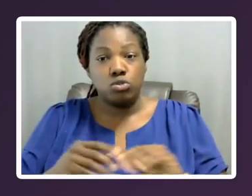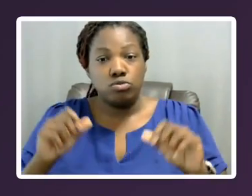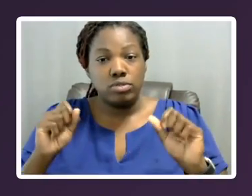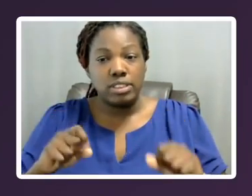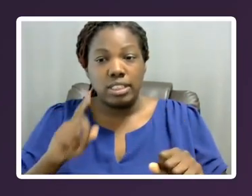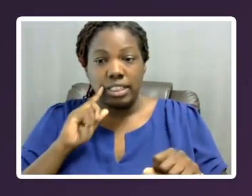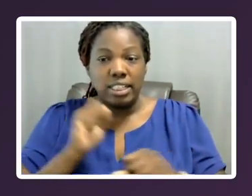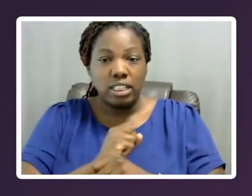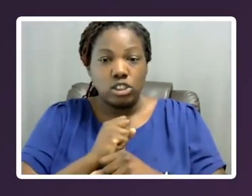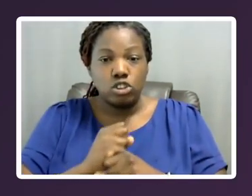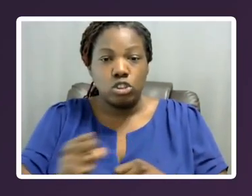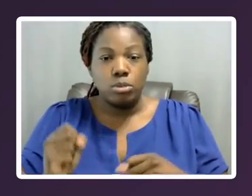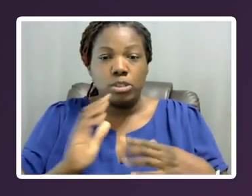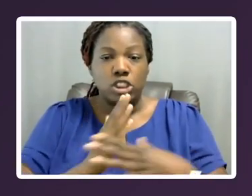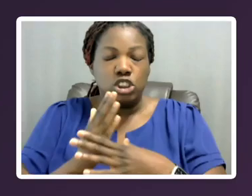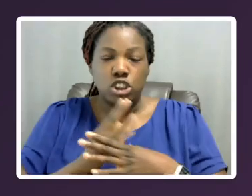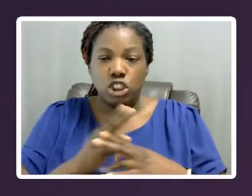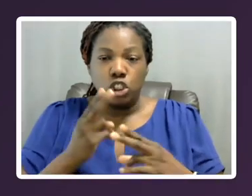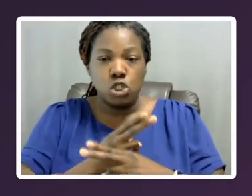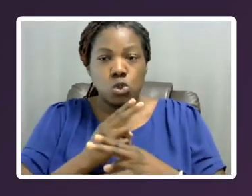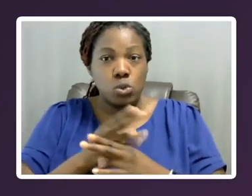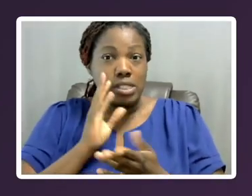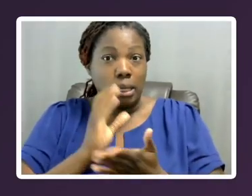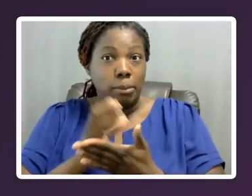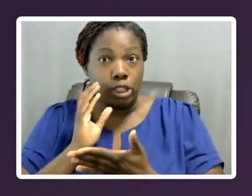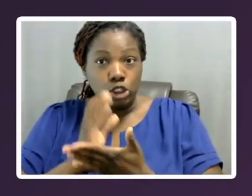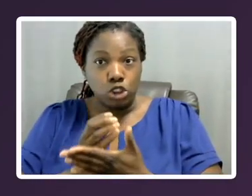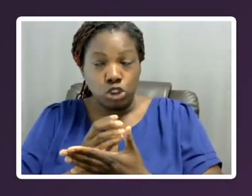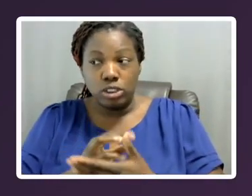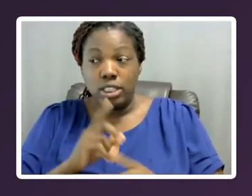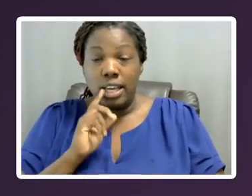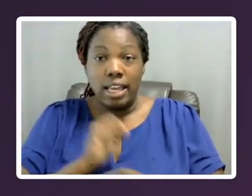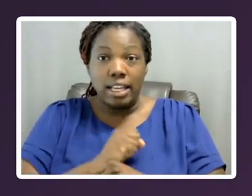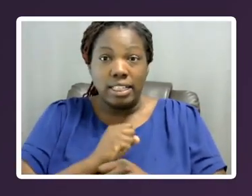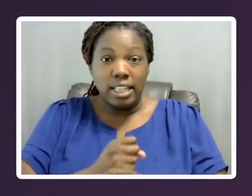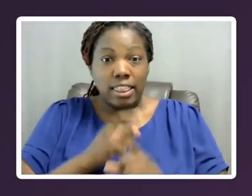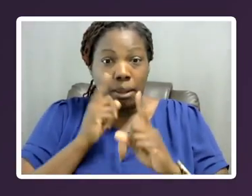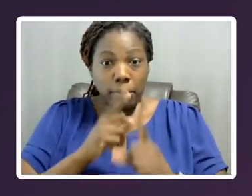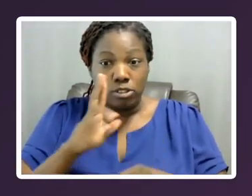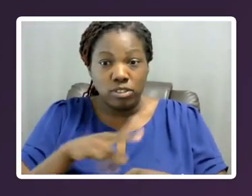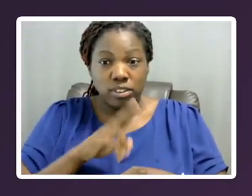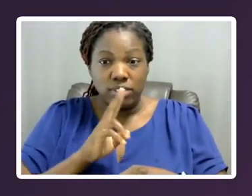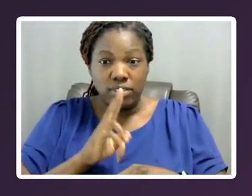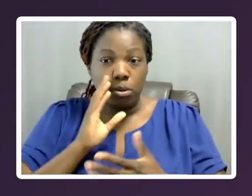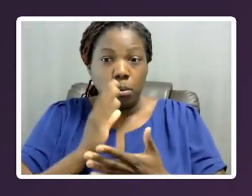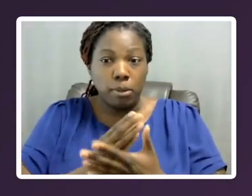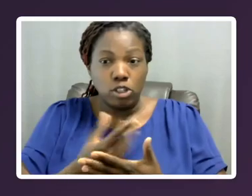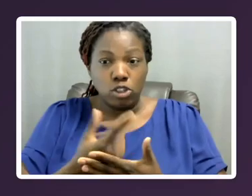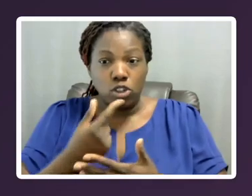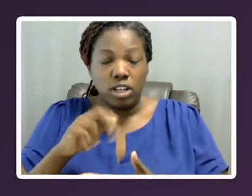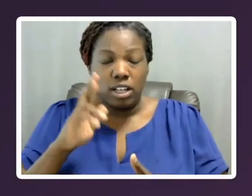through portraits. In fact, the mission of the National Portrait Gallery is to tell the story